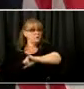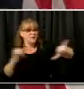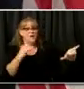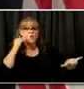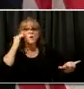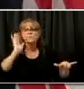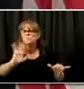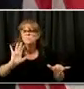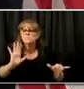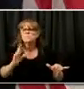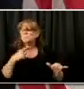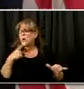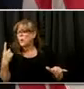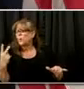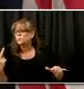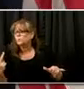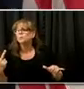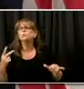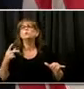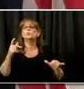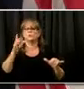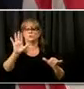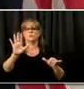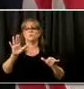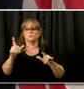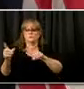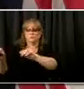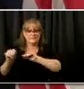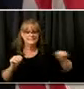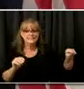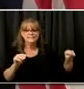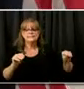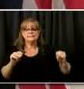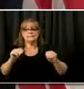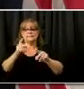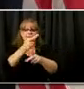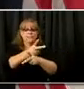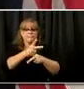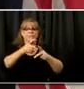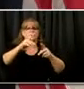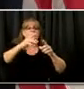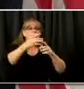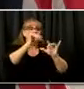that and therefore preventing larger closures we hope that these revisions will help provide